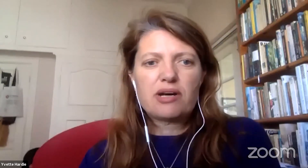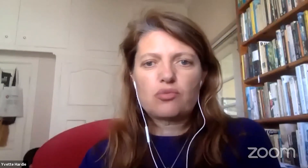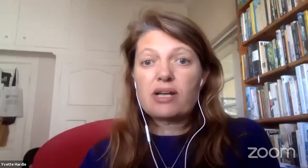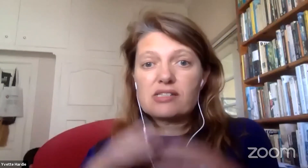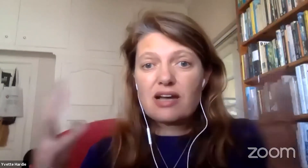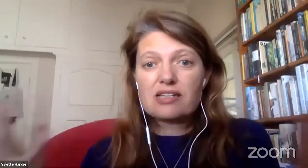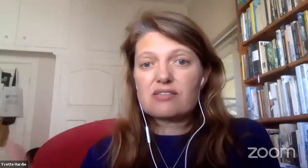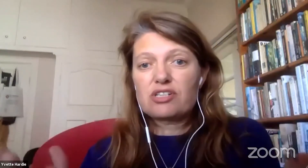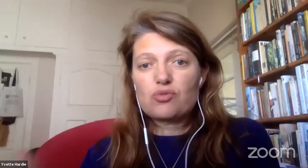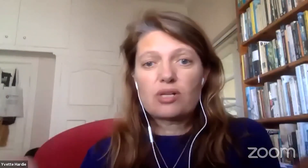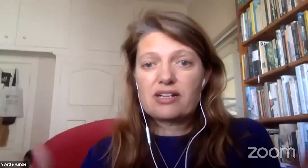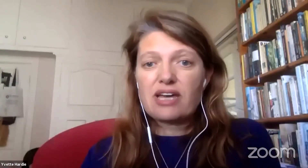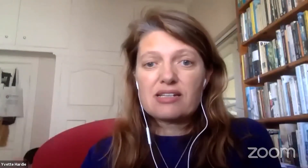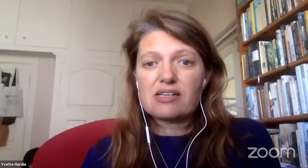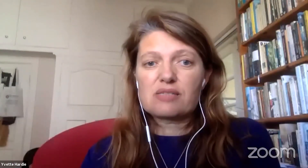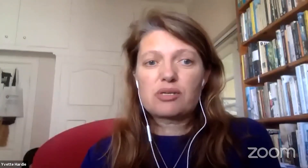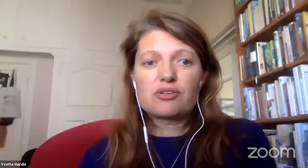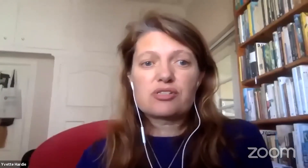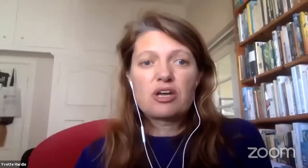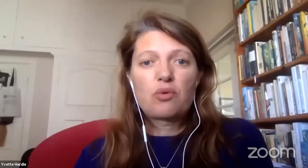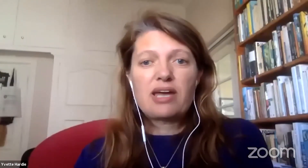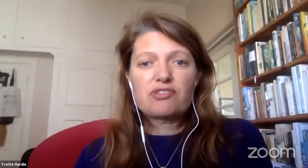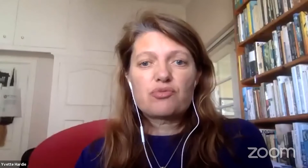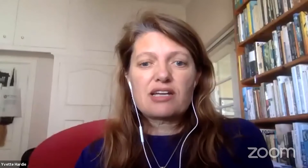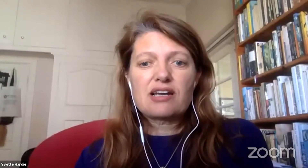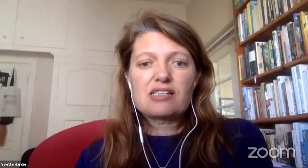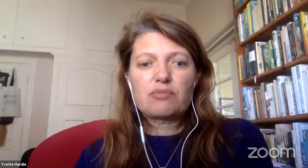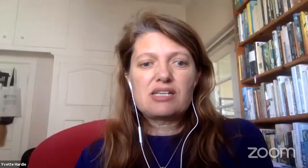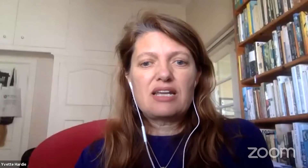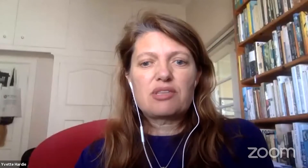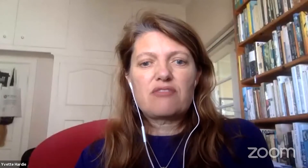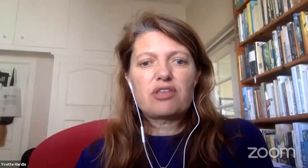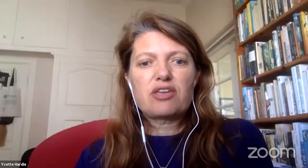a one-size-fits-all kind of access because we have to recognize that we're dealing with everything